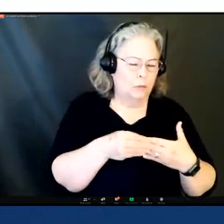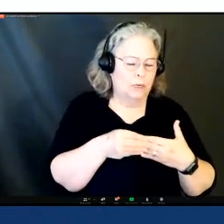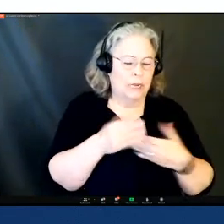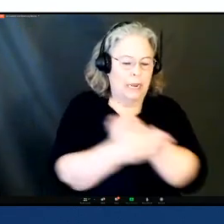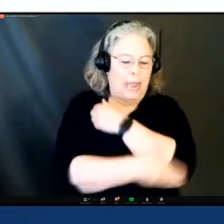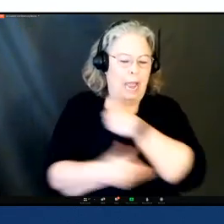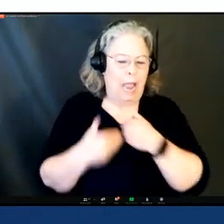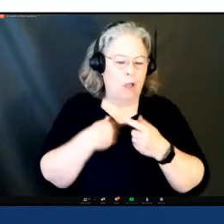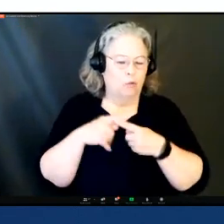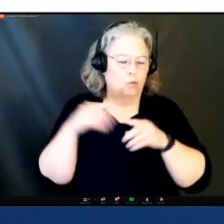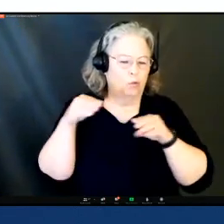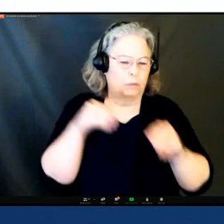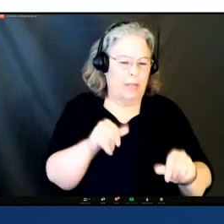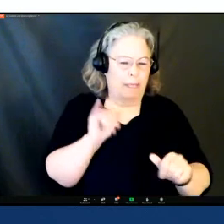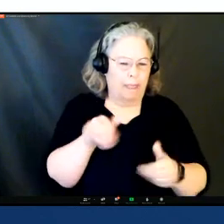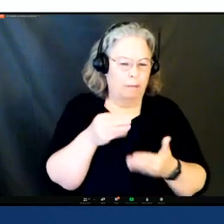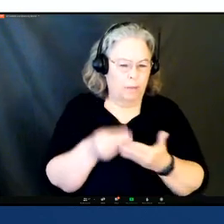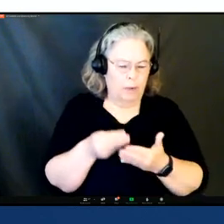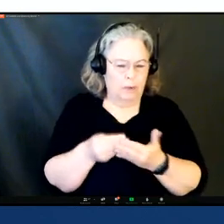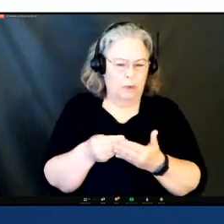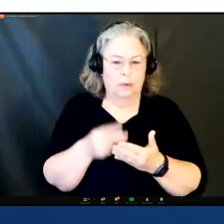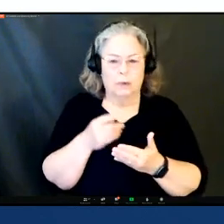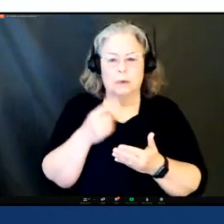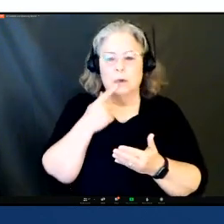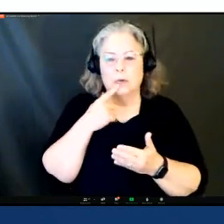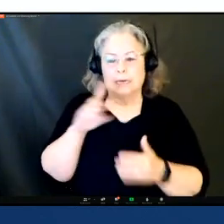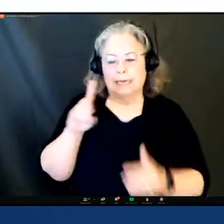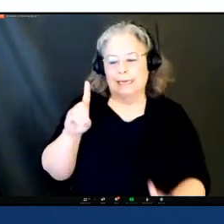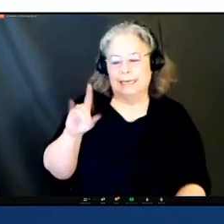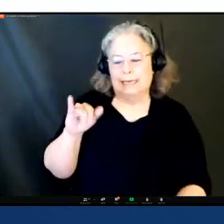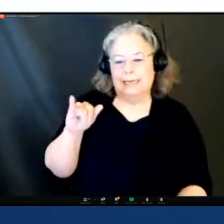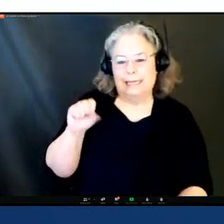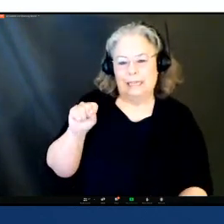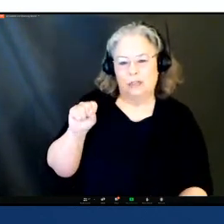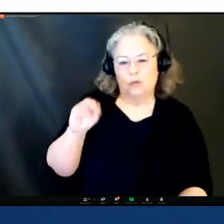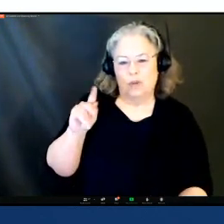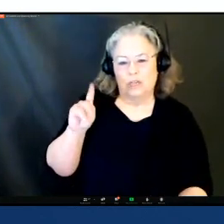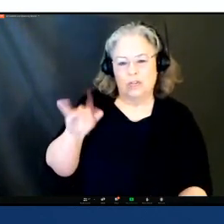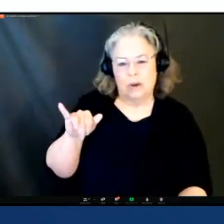These categories are discretionary revenue, which is local revenue from things like property